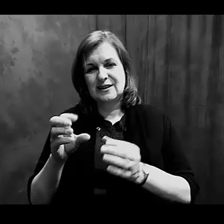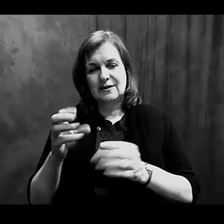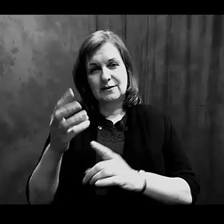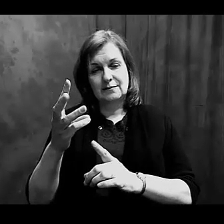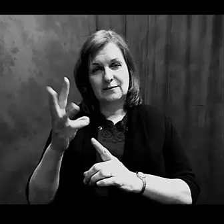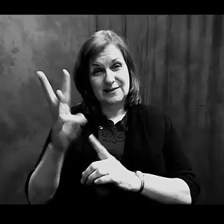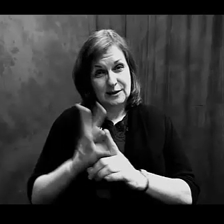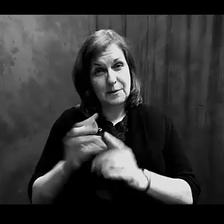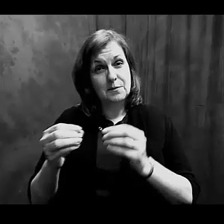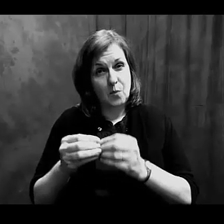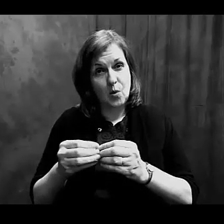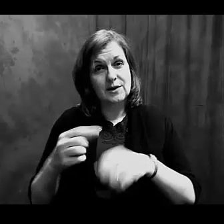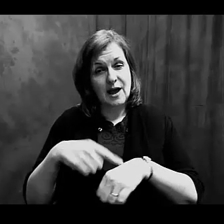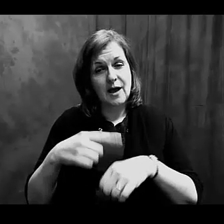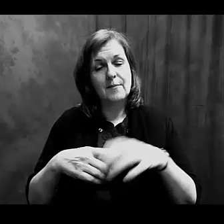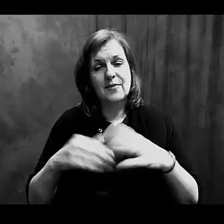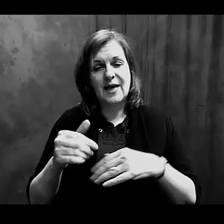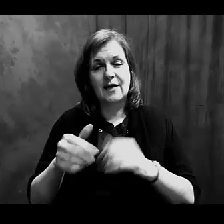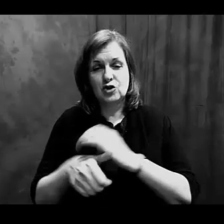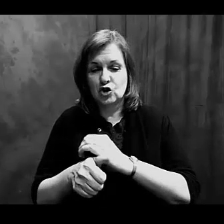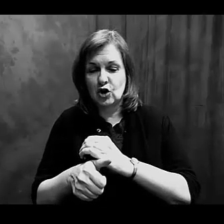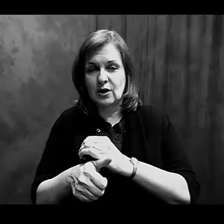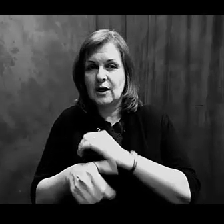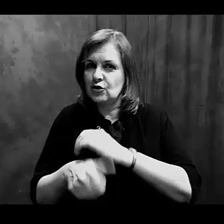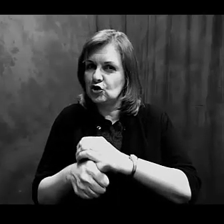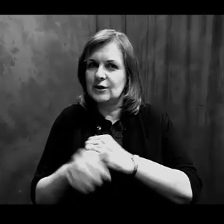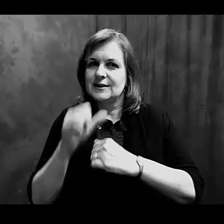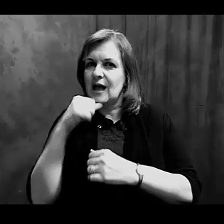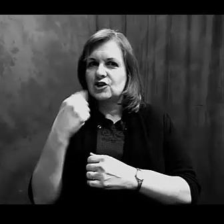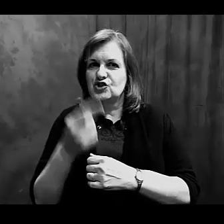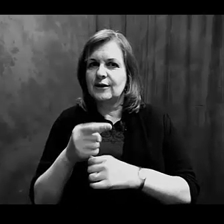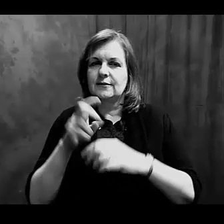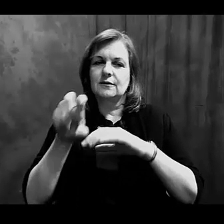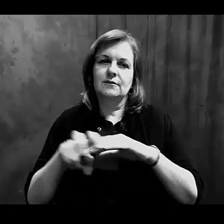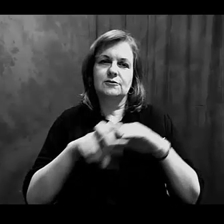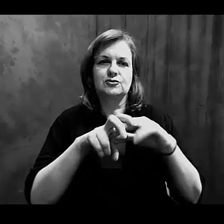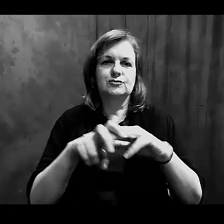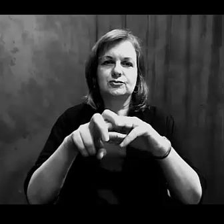it's not that the turtle is just drifting there is method to his madness!